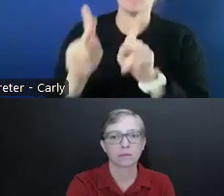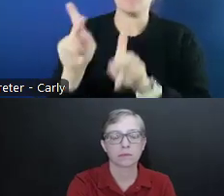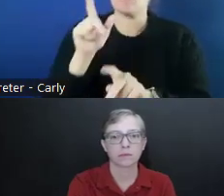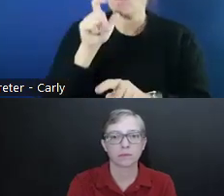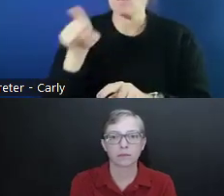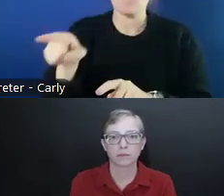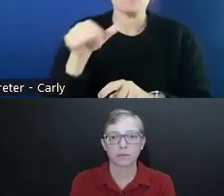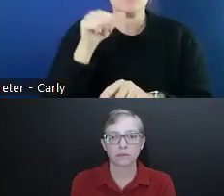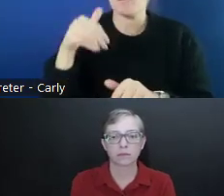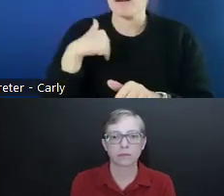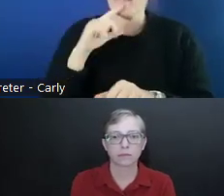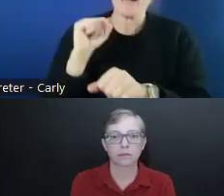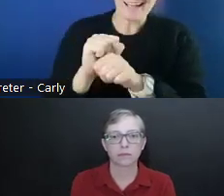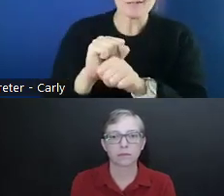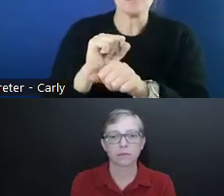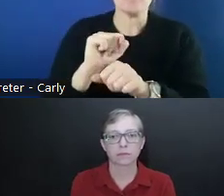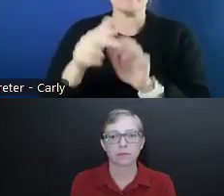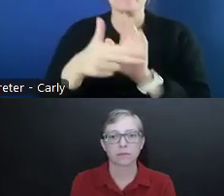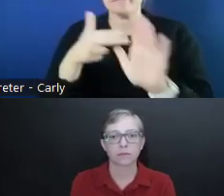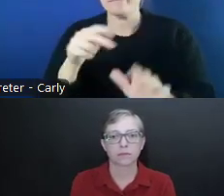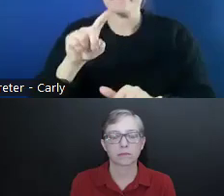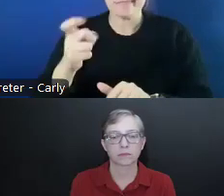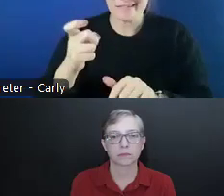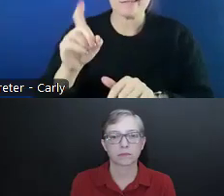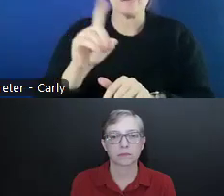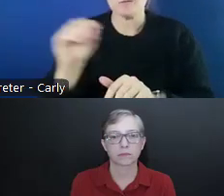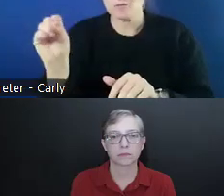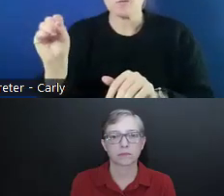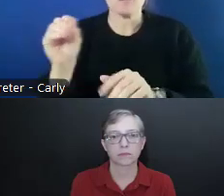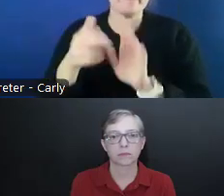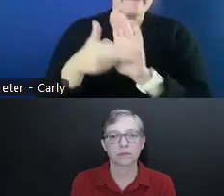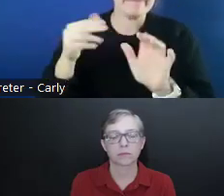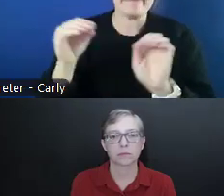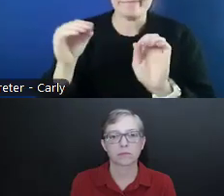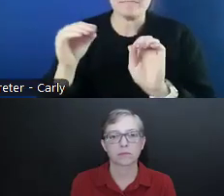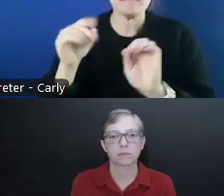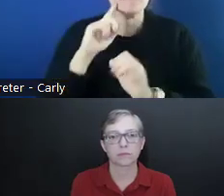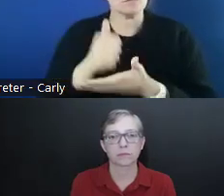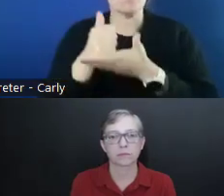have an actual psychiatric uh disorder like like major depression or generalized anxiety